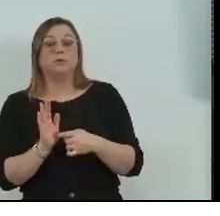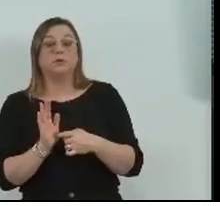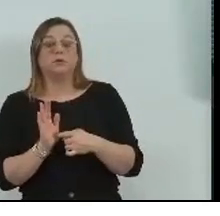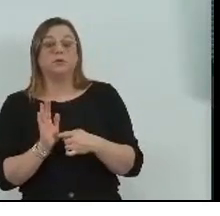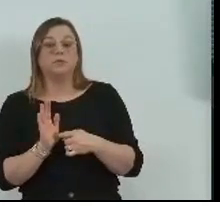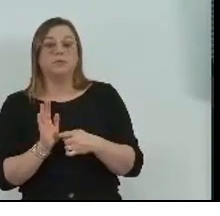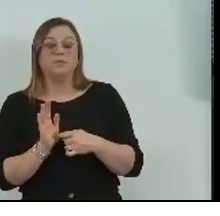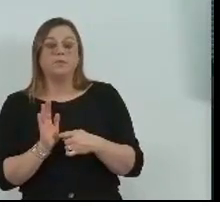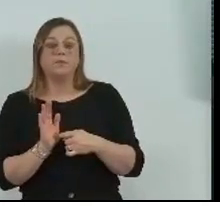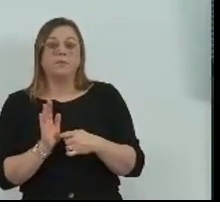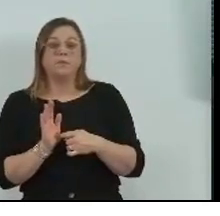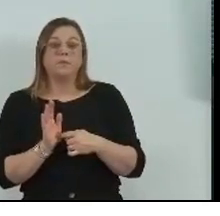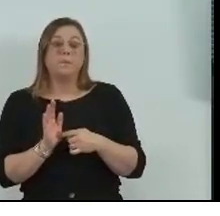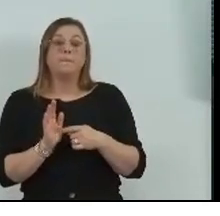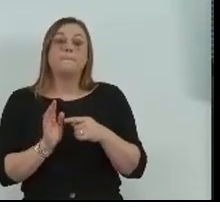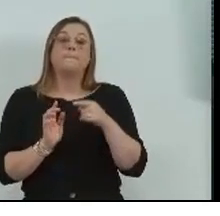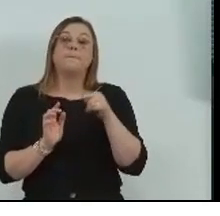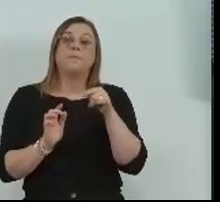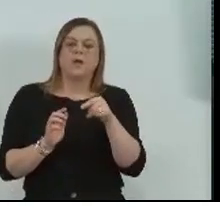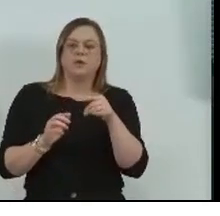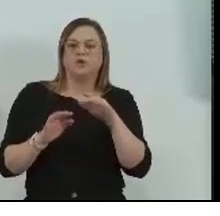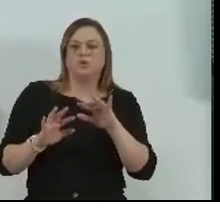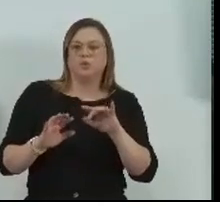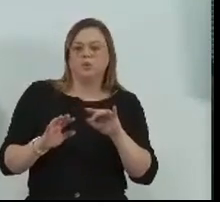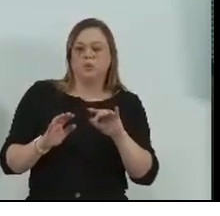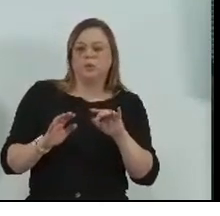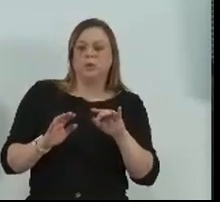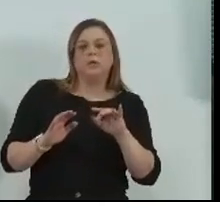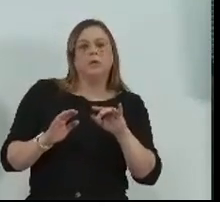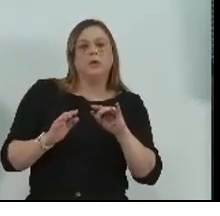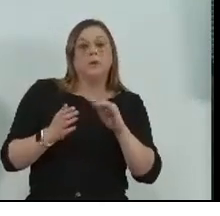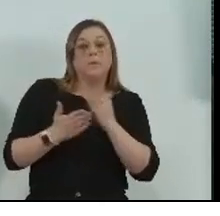obviously to challenge this, that that narrative about overcoming disabilities,